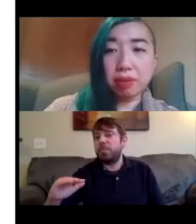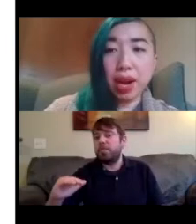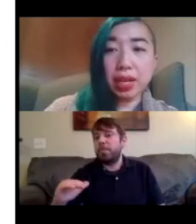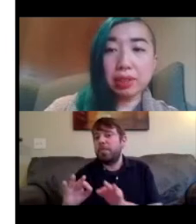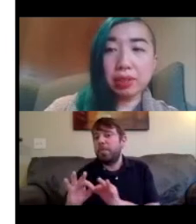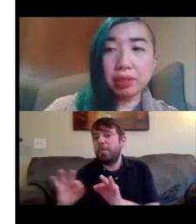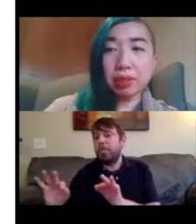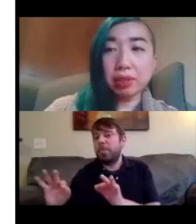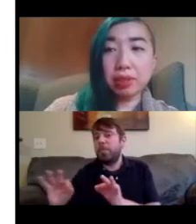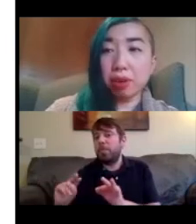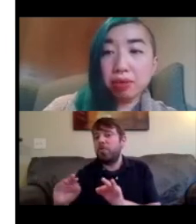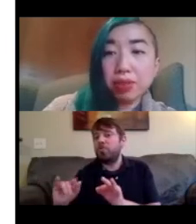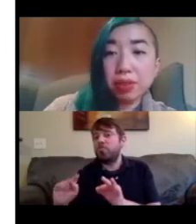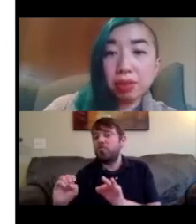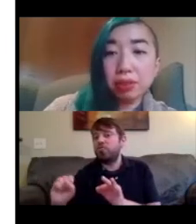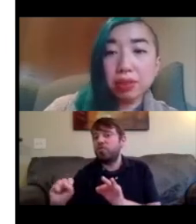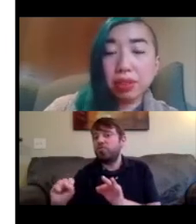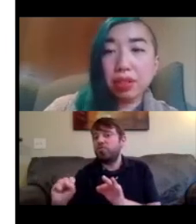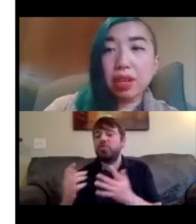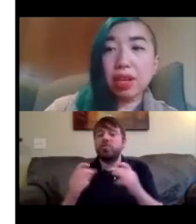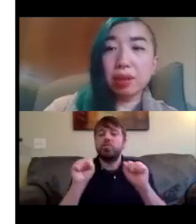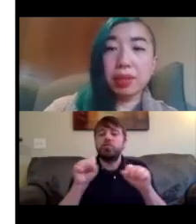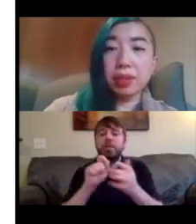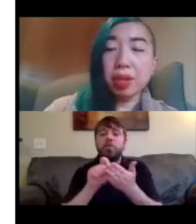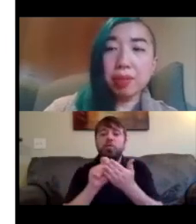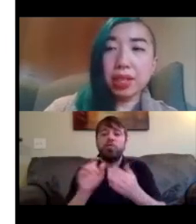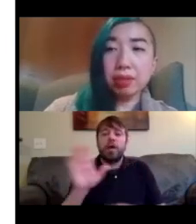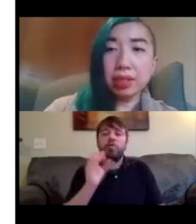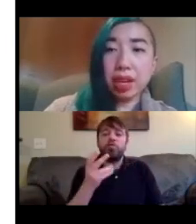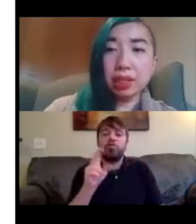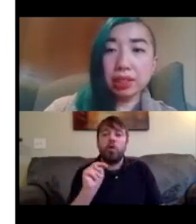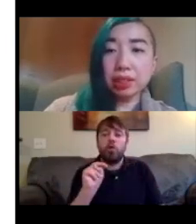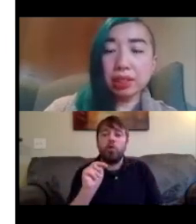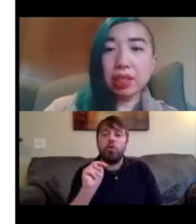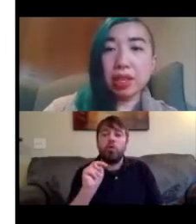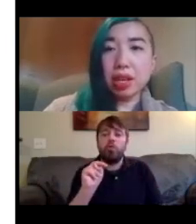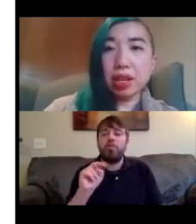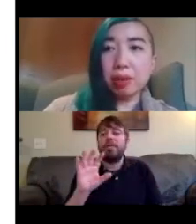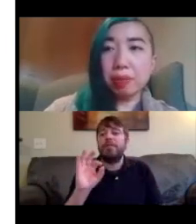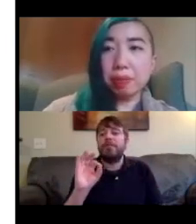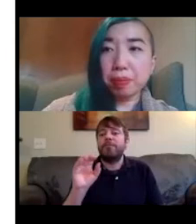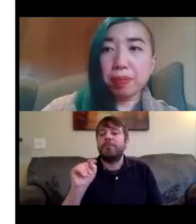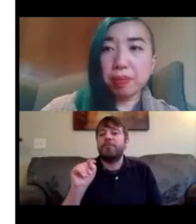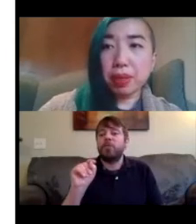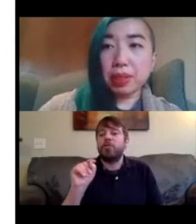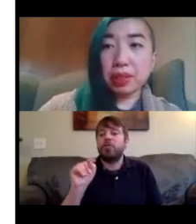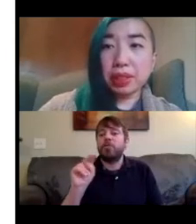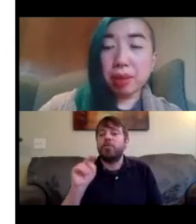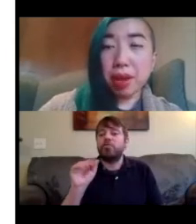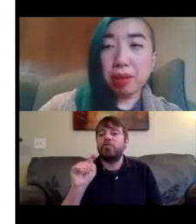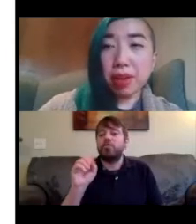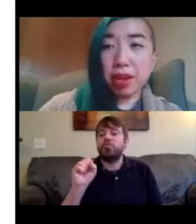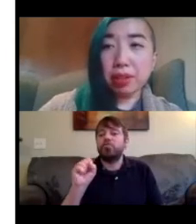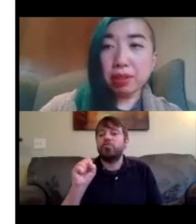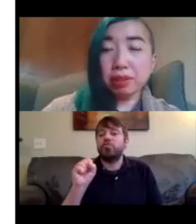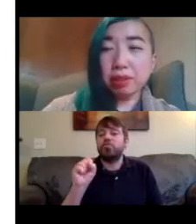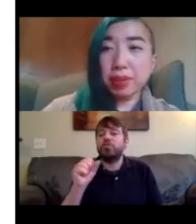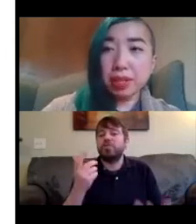write your own footnotes into the main body of the text. So let's take about five minutes.